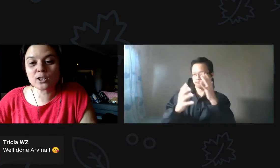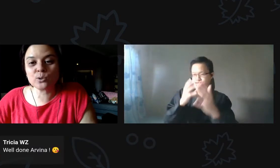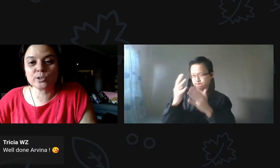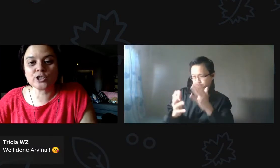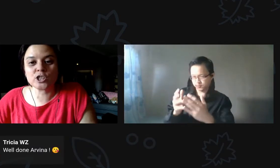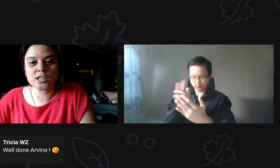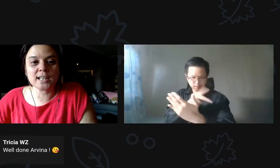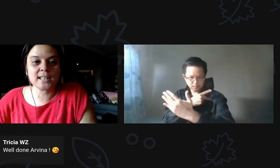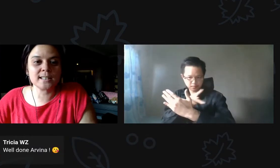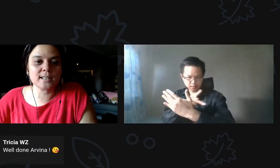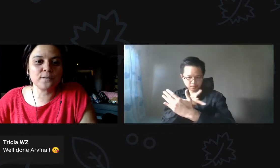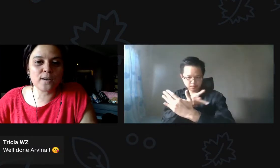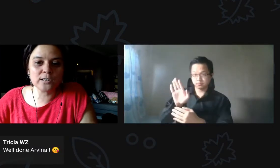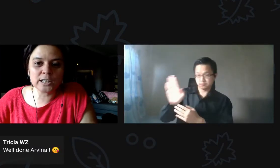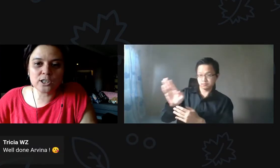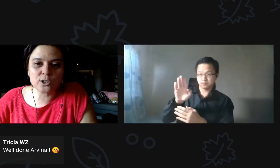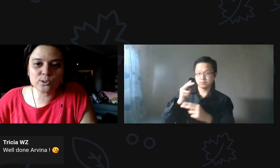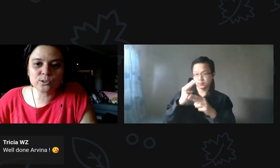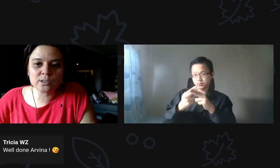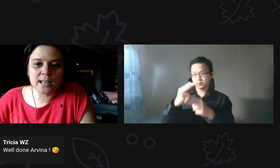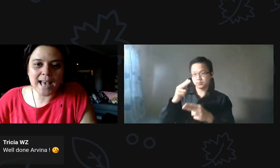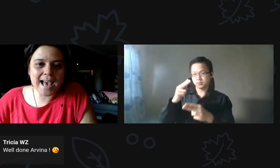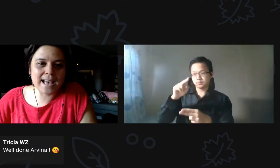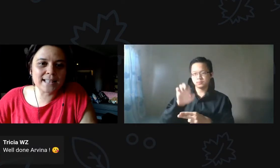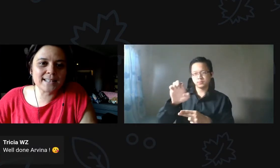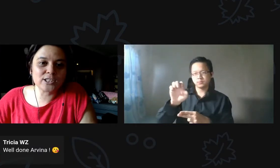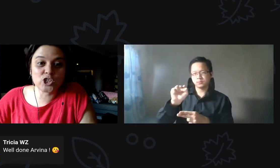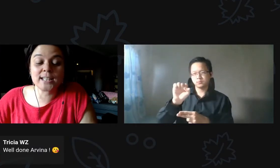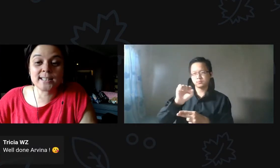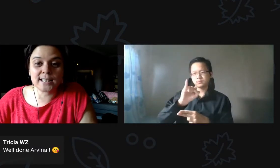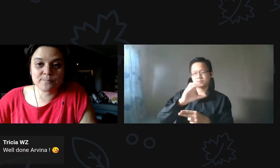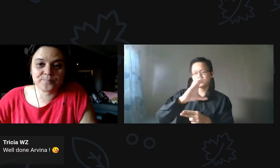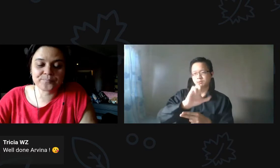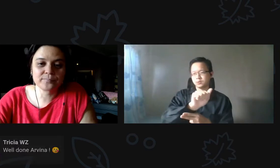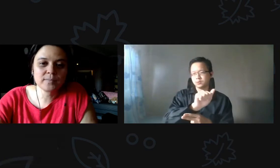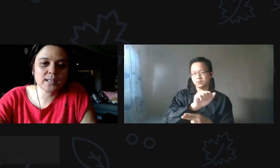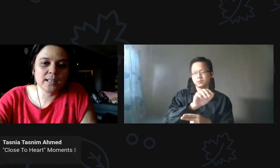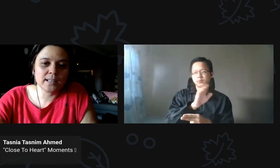or she is fondly known as Jc.